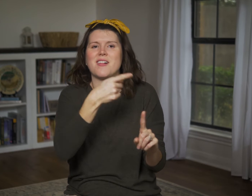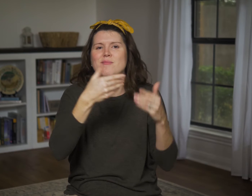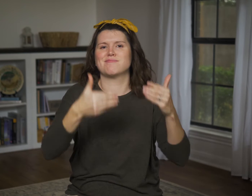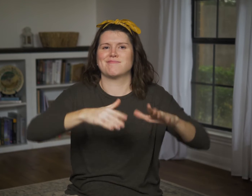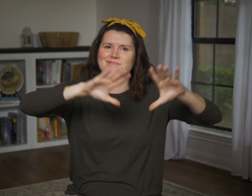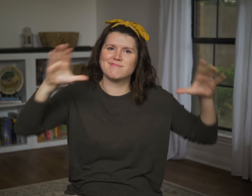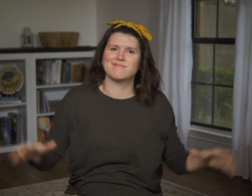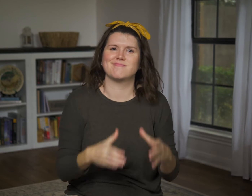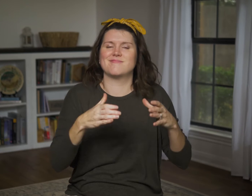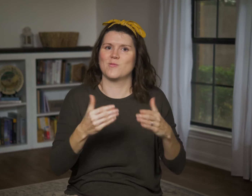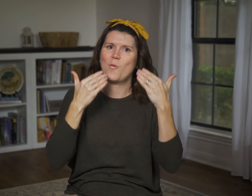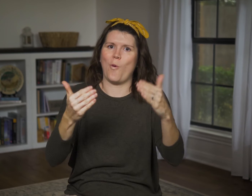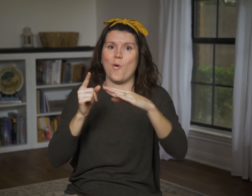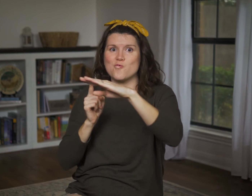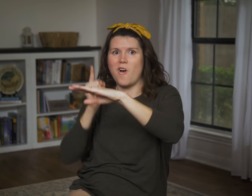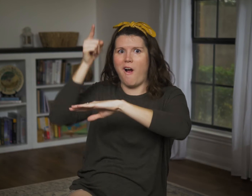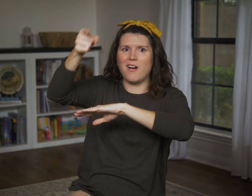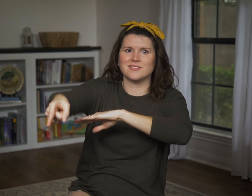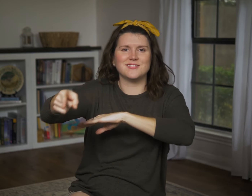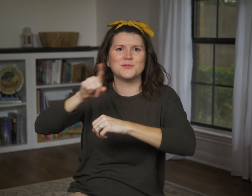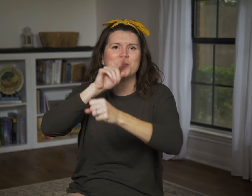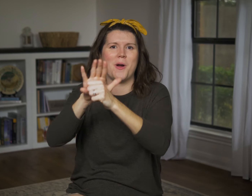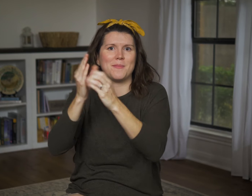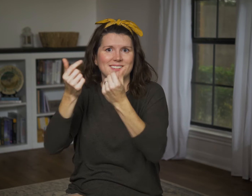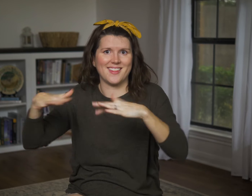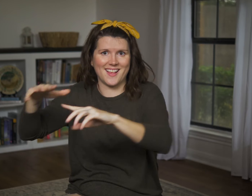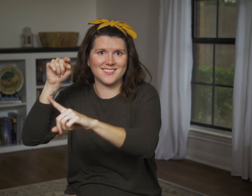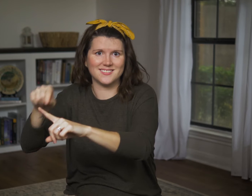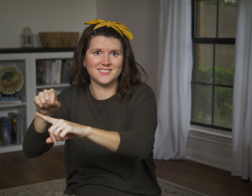he rallies everyone to cross into the Promised Land!